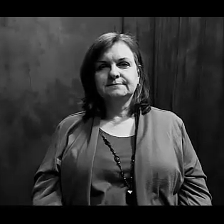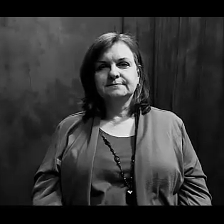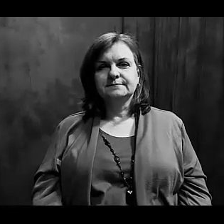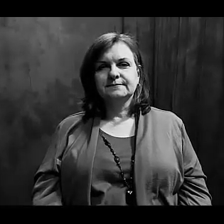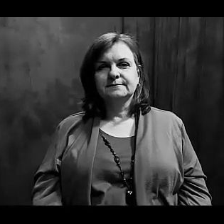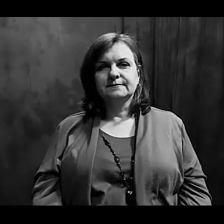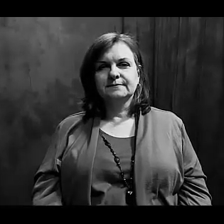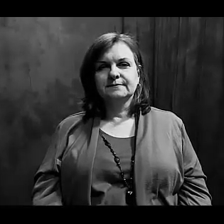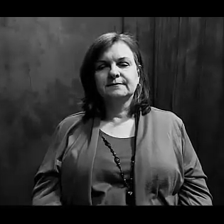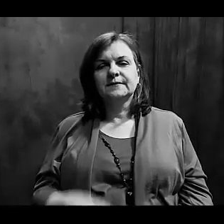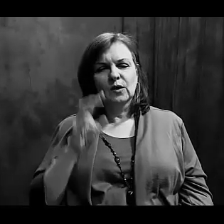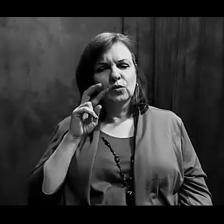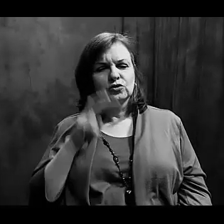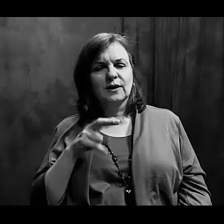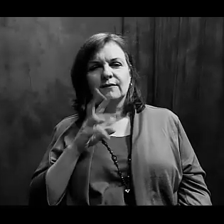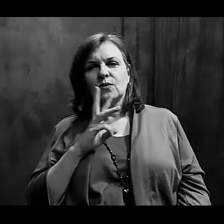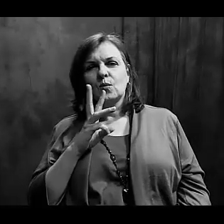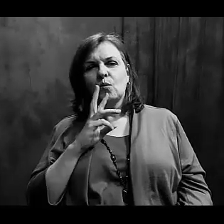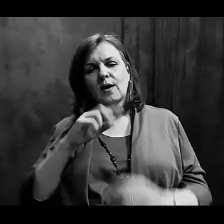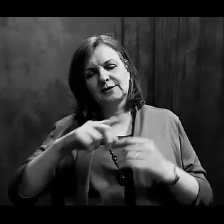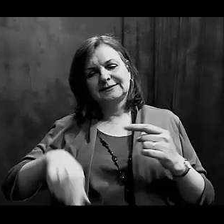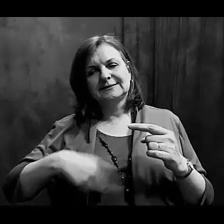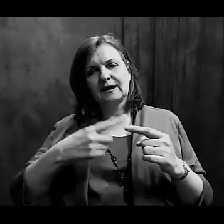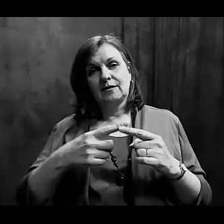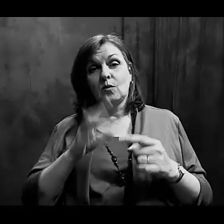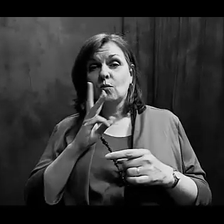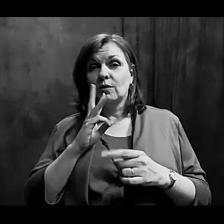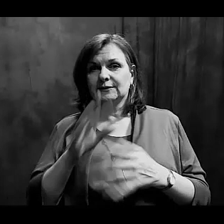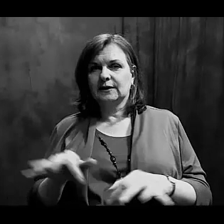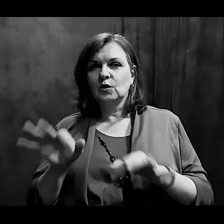we also have to look at water cycling right water is a critical resource